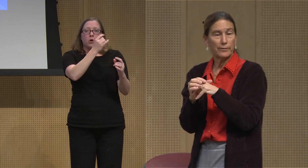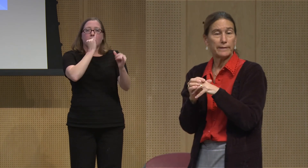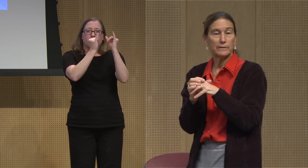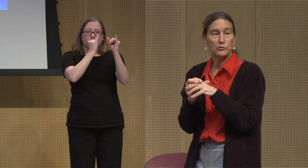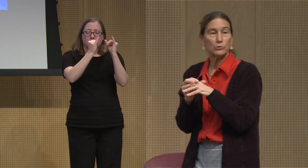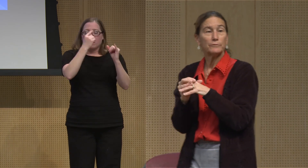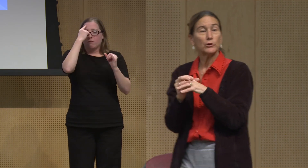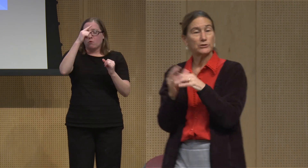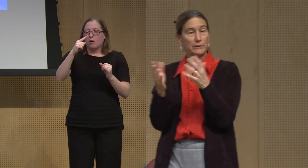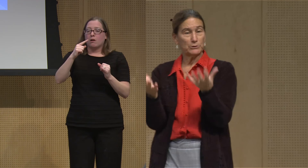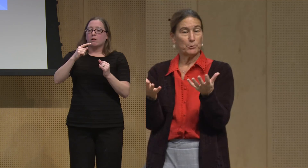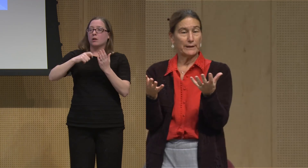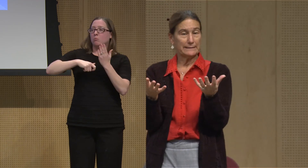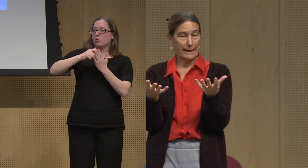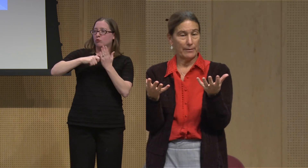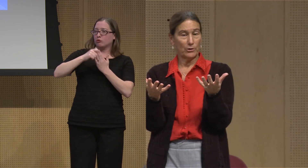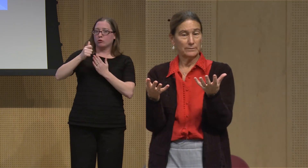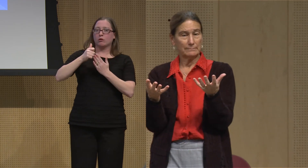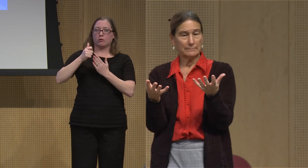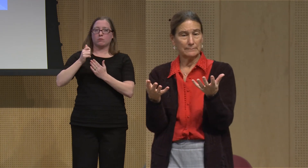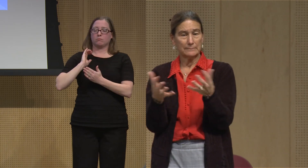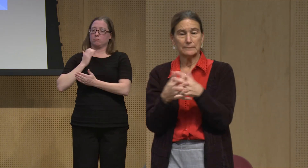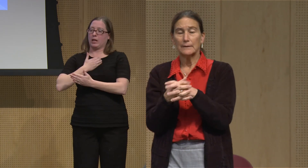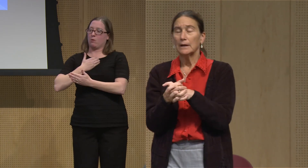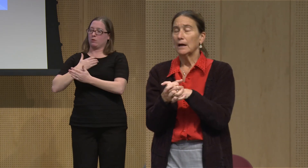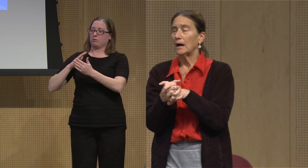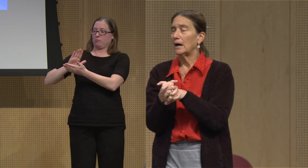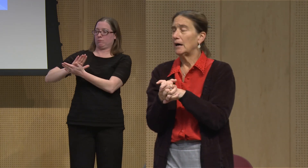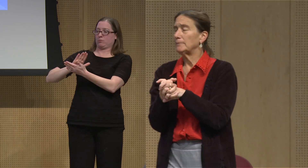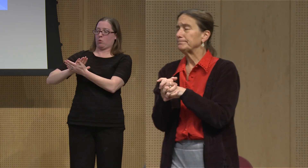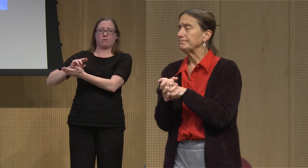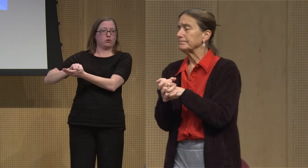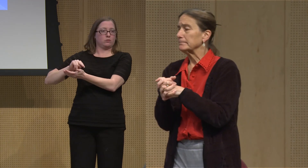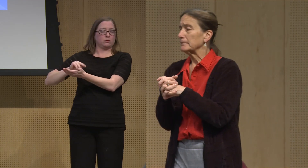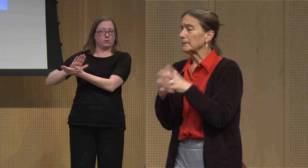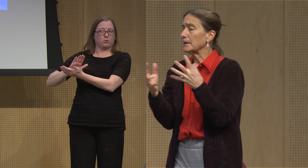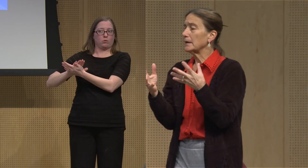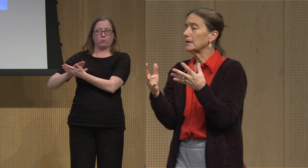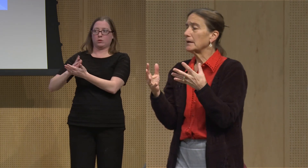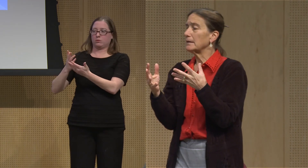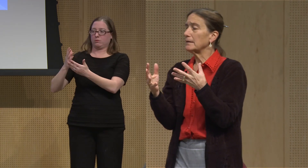THE SCHOOL OF NURSING WAS PUTTING TOGETHER, UM,